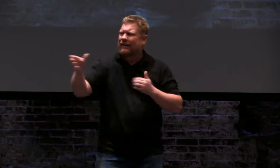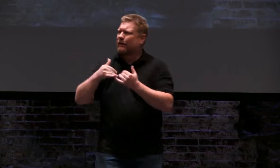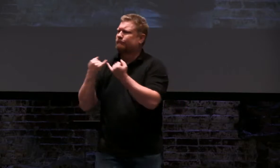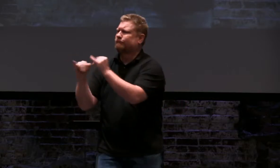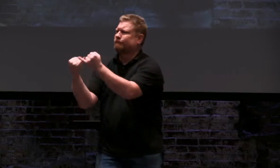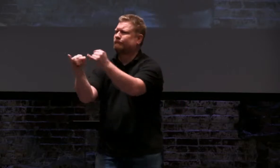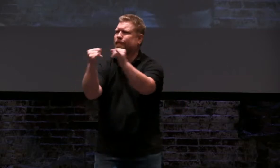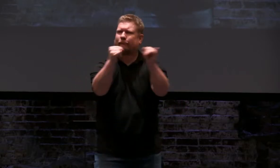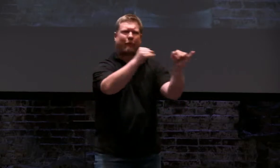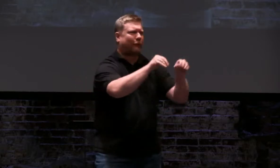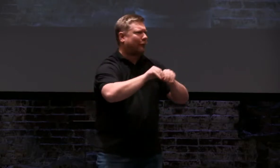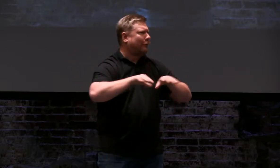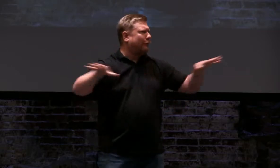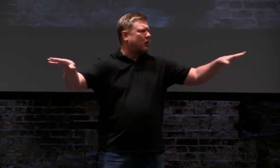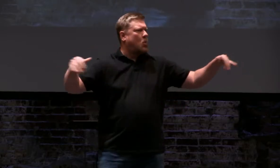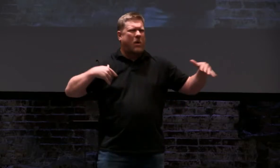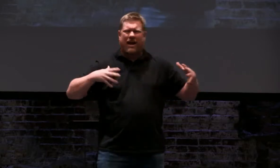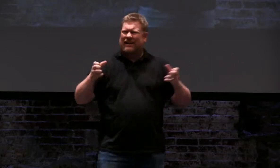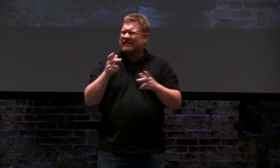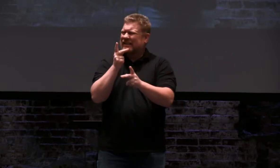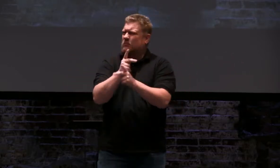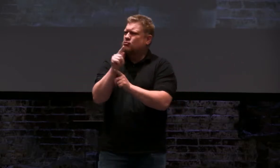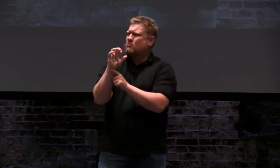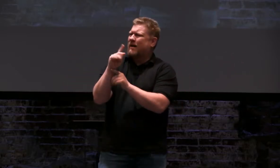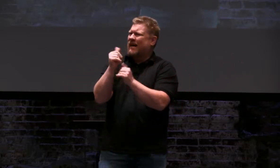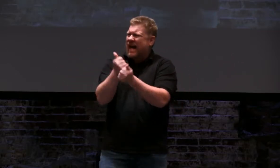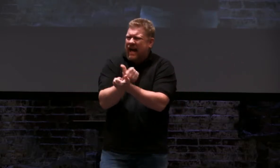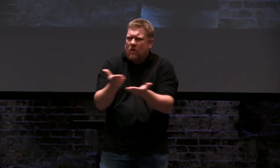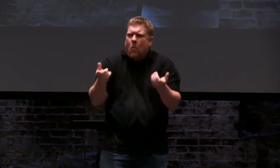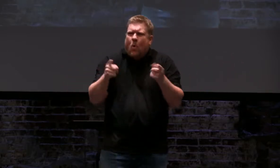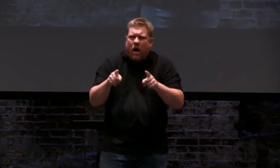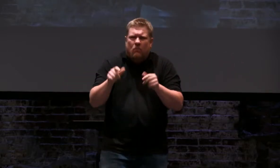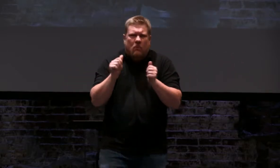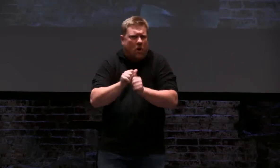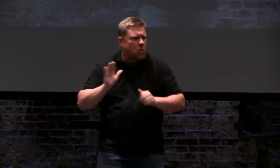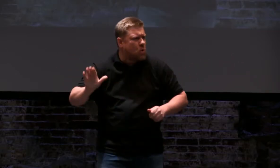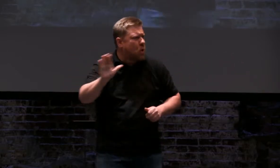And to have some cohesive efforts going on nationally